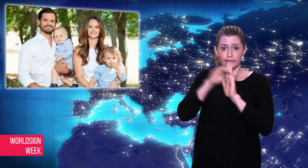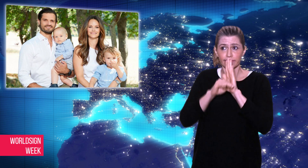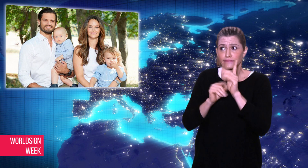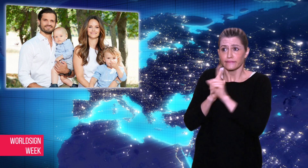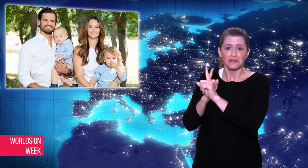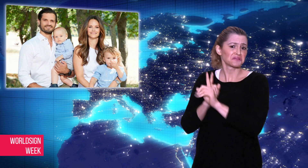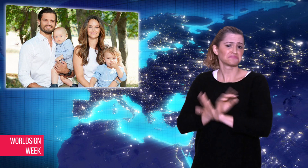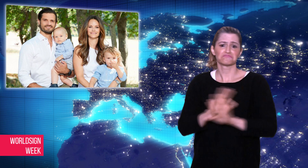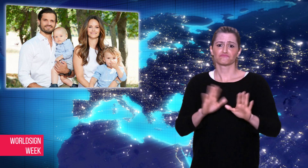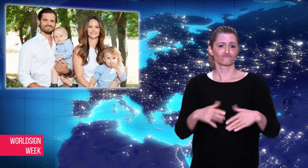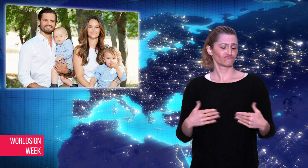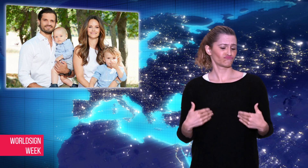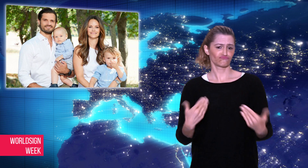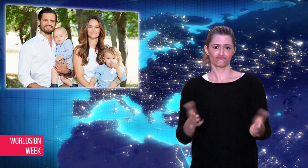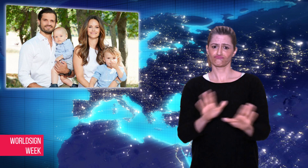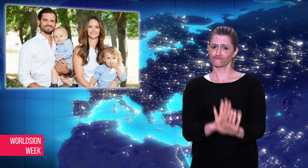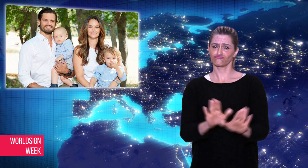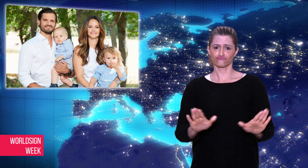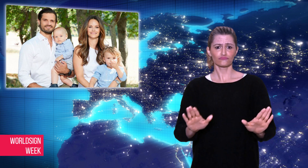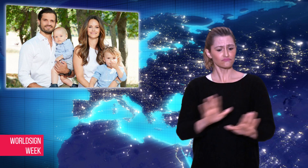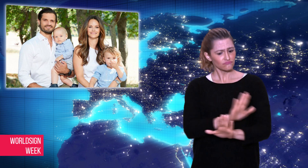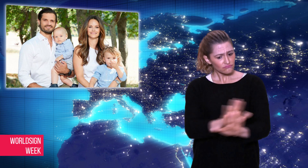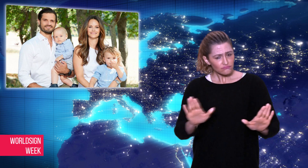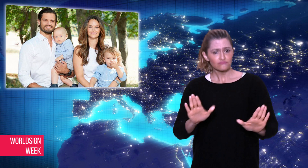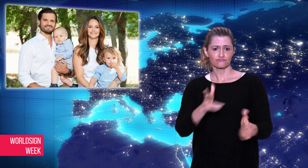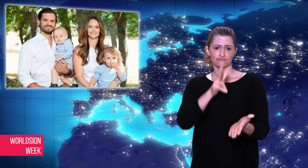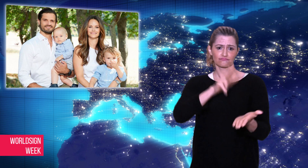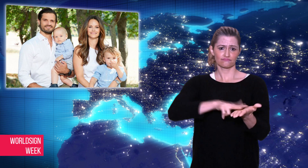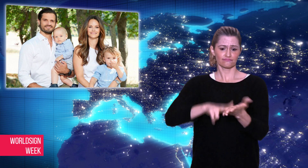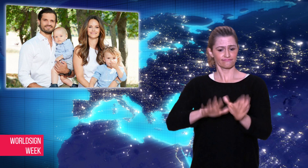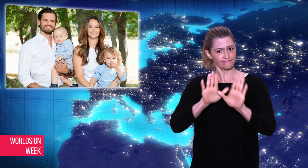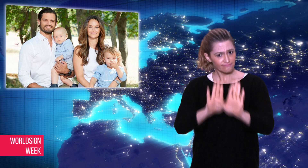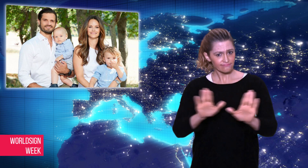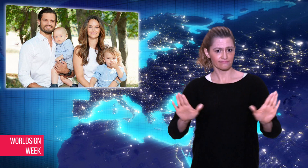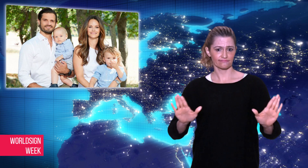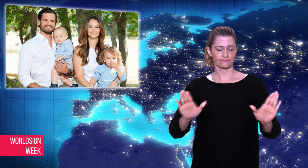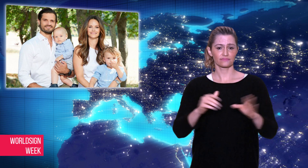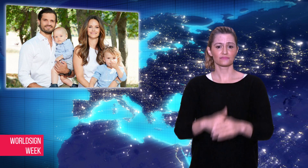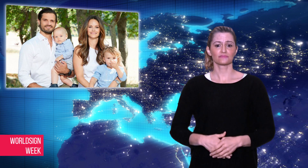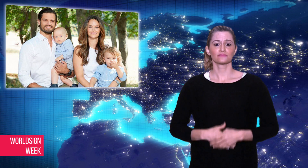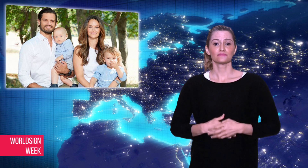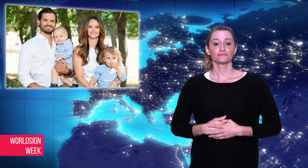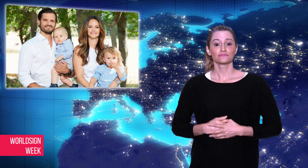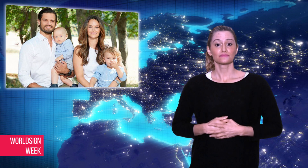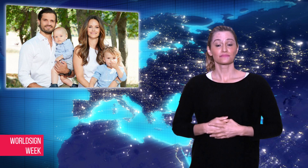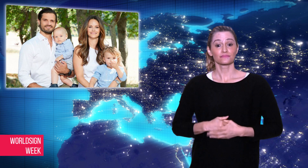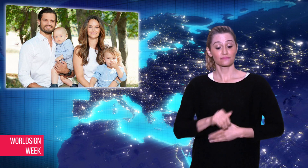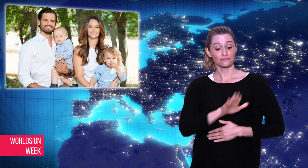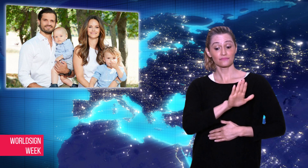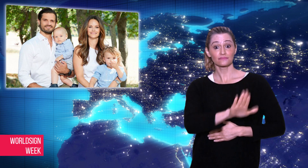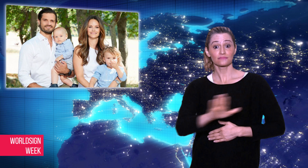able to make their own decisions.